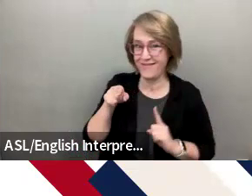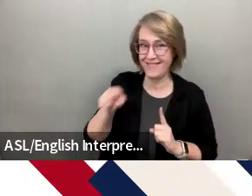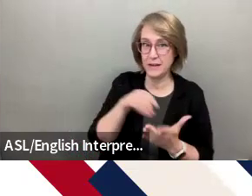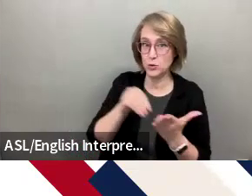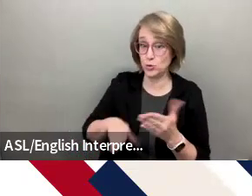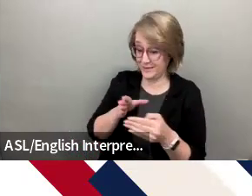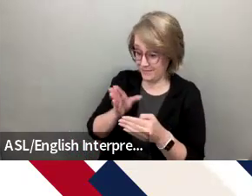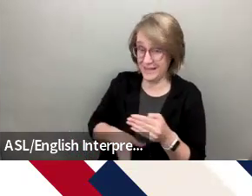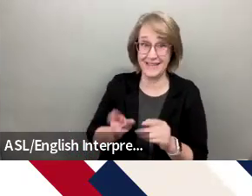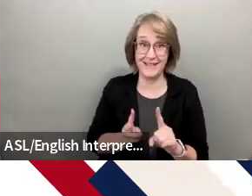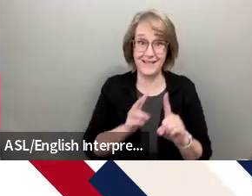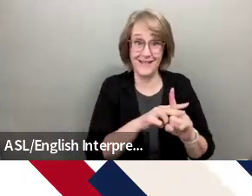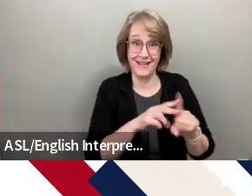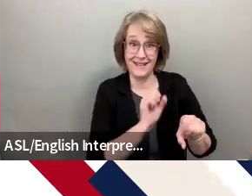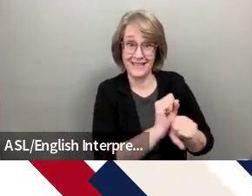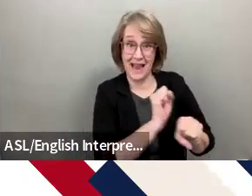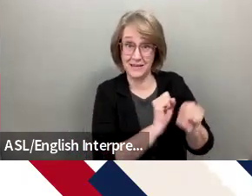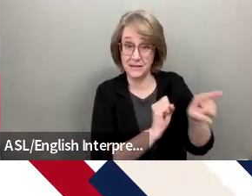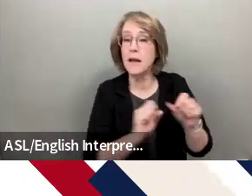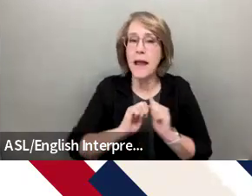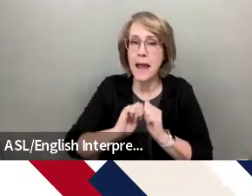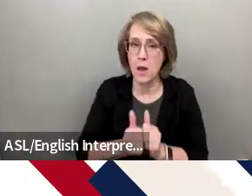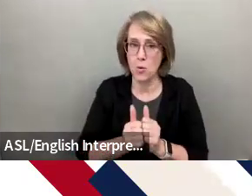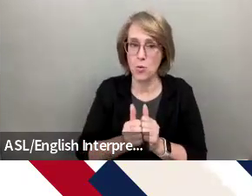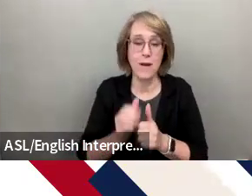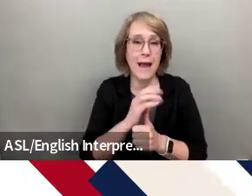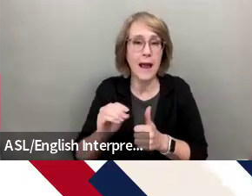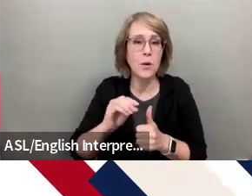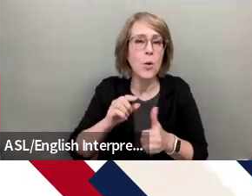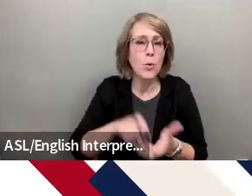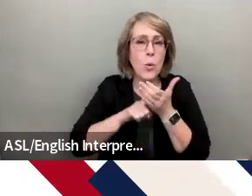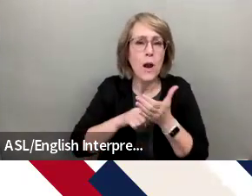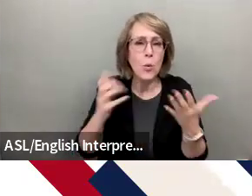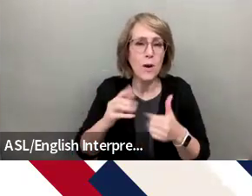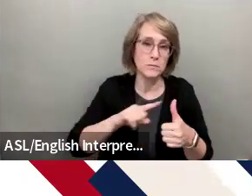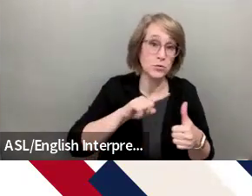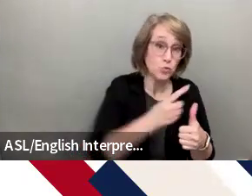WHAT DID IT TAKE FOR THEM TO GET FROM START TO FINISHMENT AND I ALWAYS EMPHASIZE THE RAPPORT